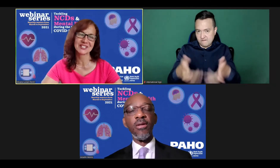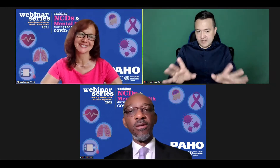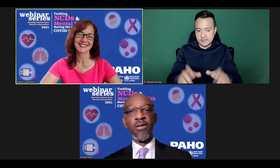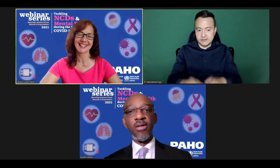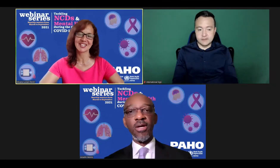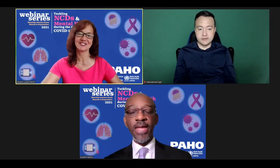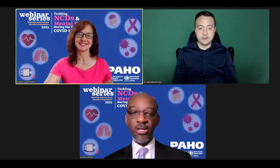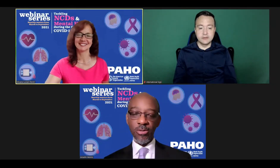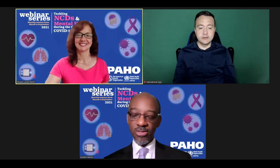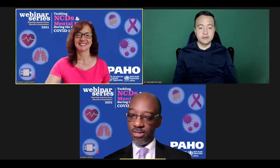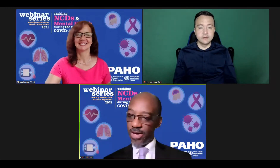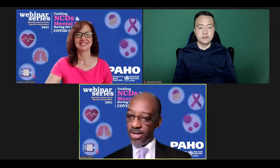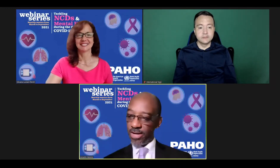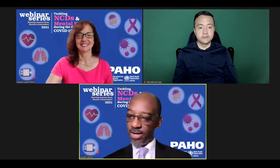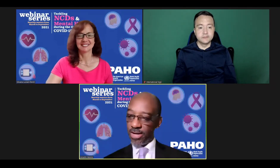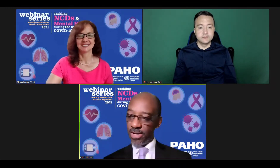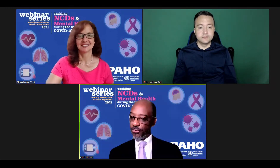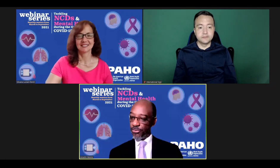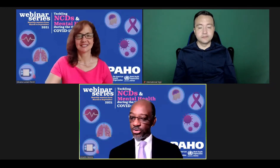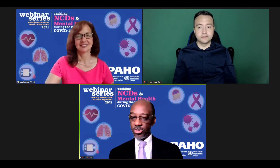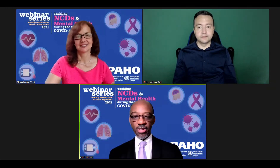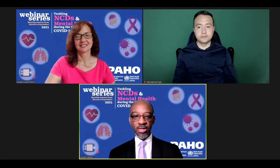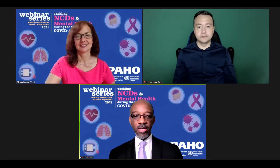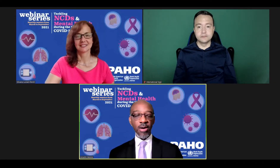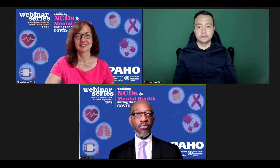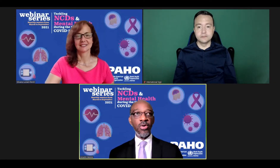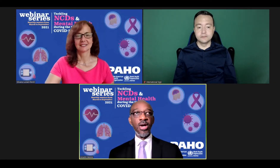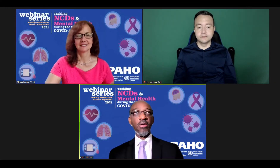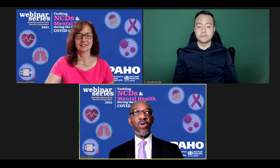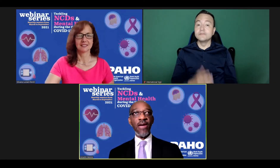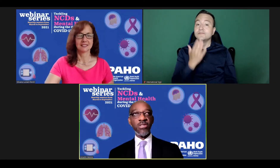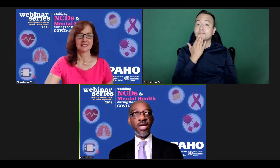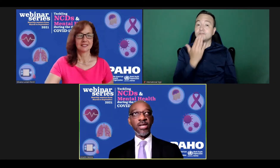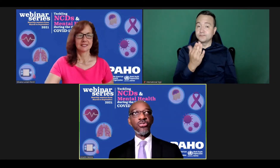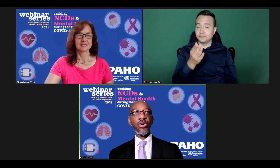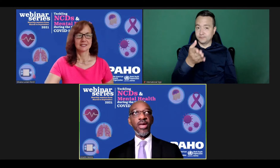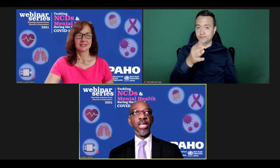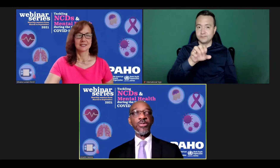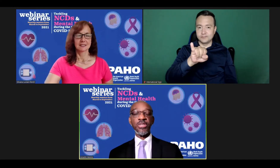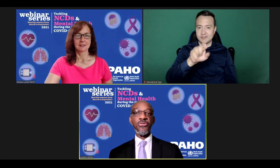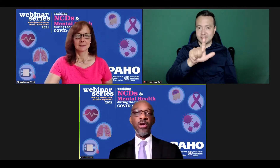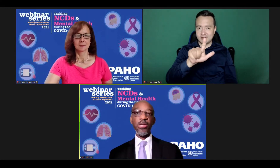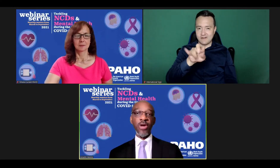Thank you. Thank you so much. I think it's very important, private sector engagement is very, very important.